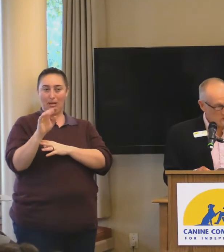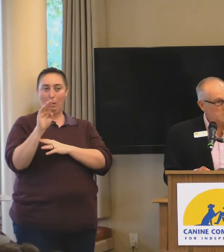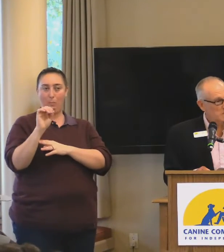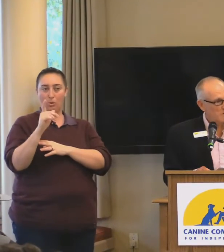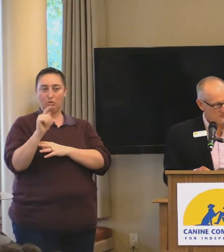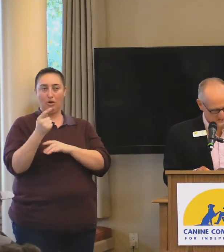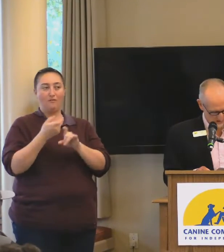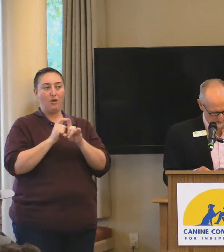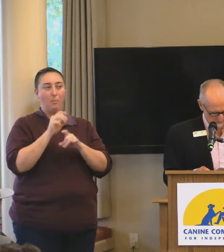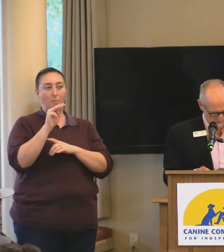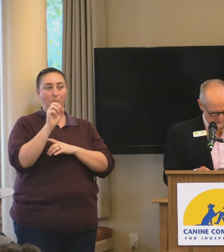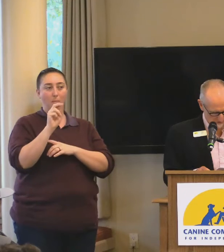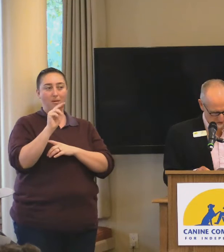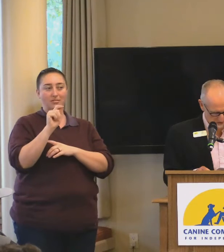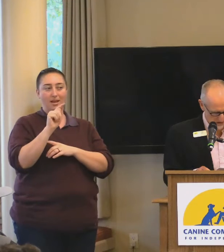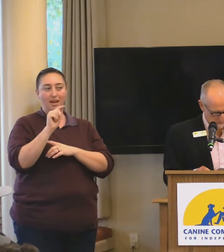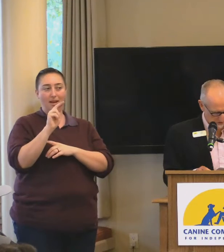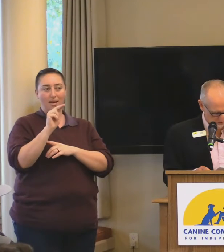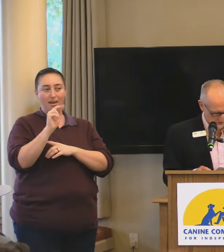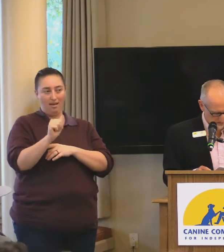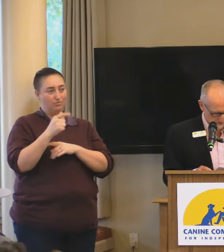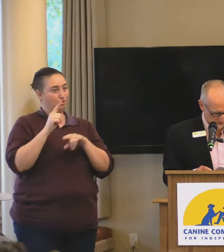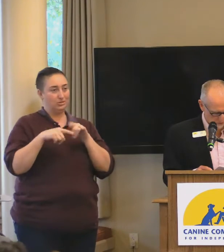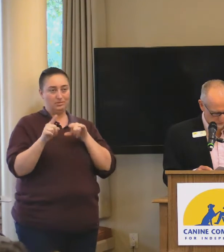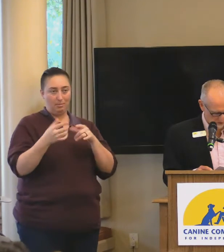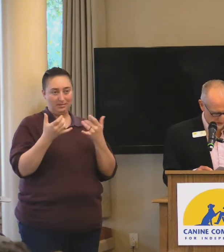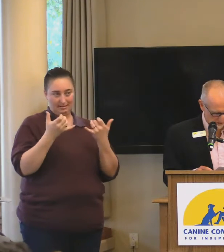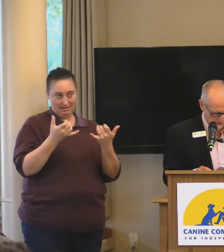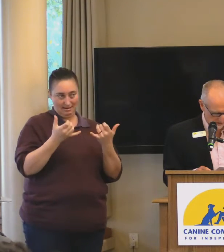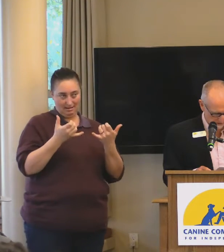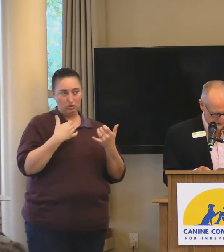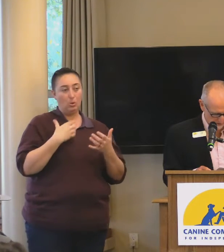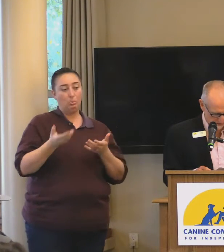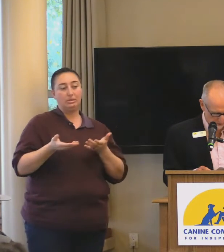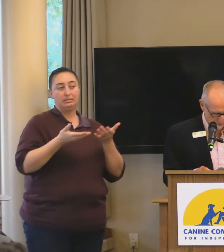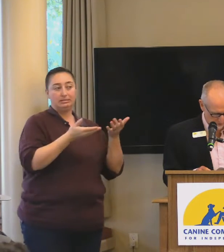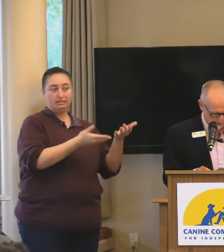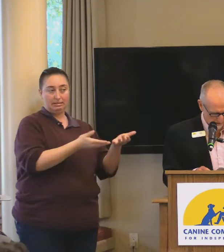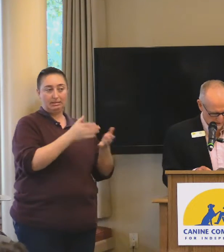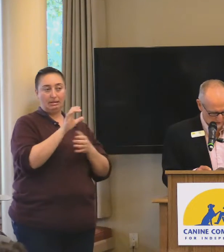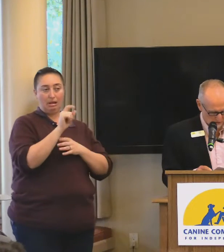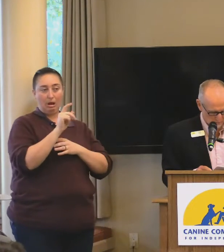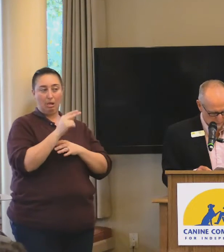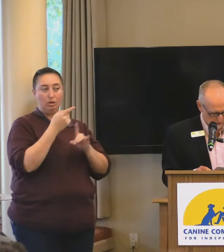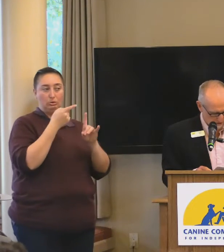Carolyn was raised by Kari Kasey-Bozarth and Bozeman, Montana. She could not be here today. Presenting Carolyn to